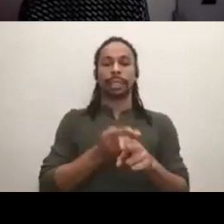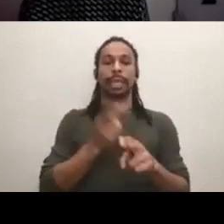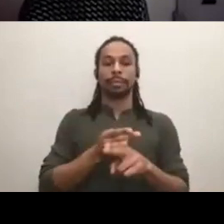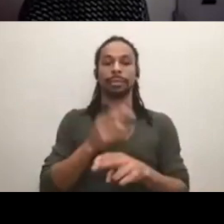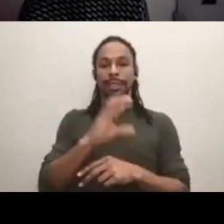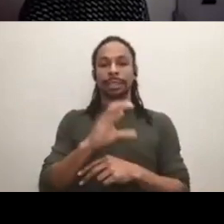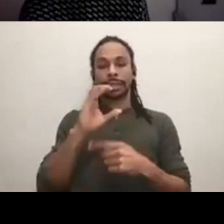Yeah. .